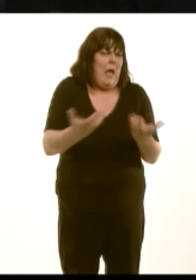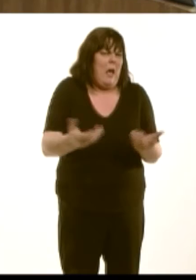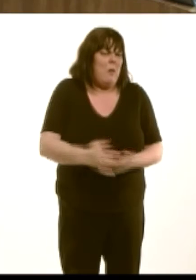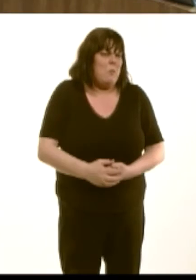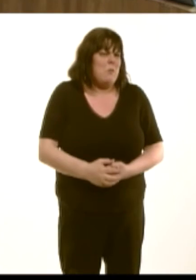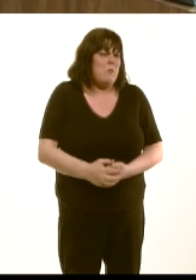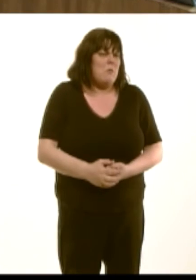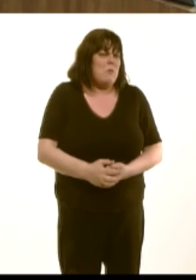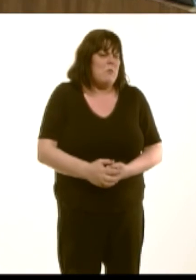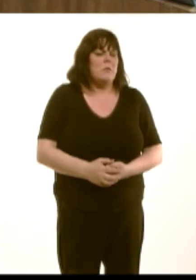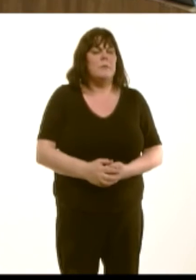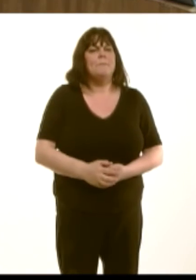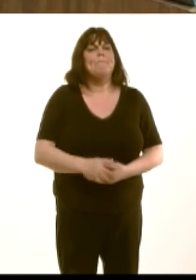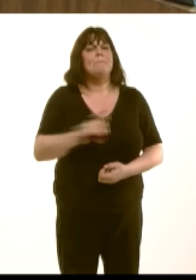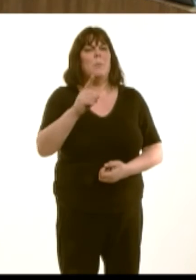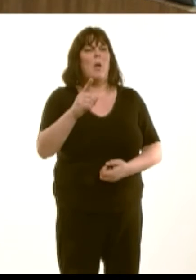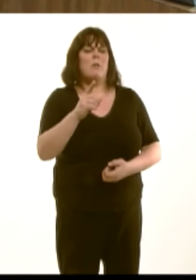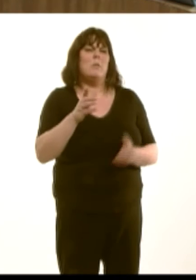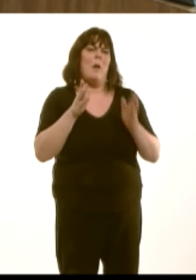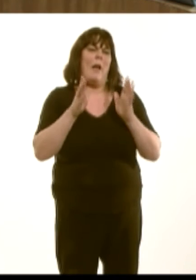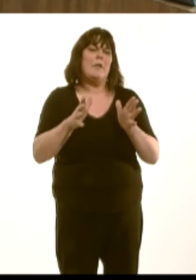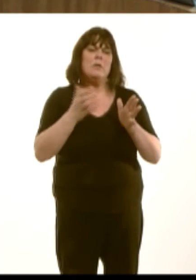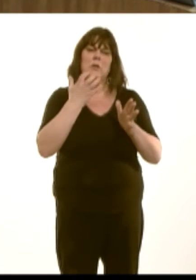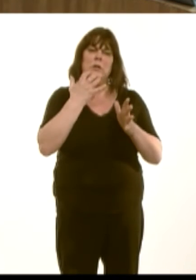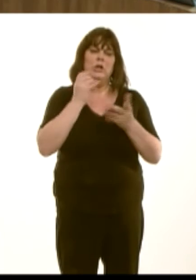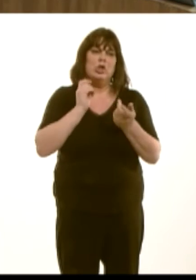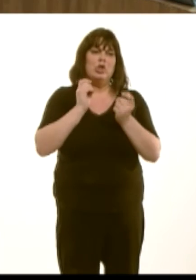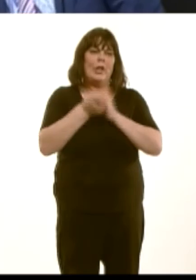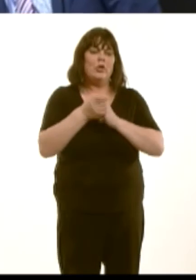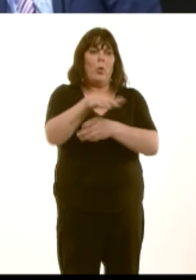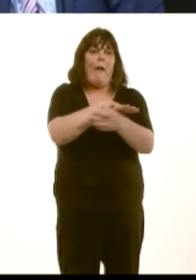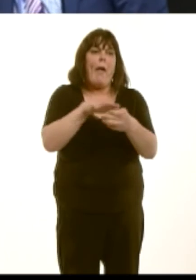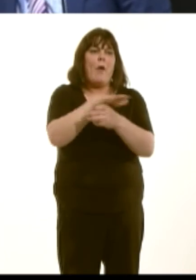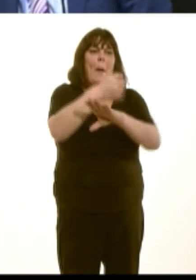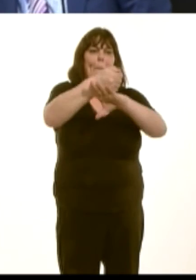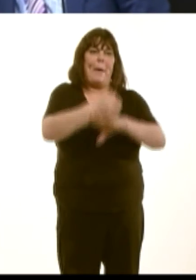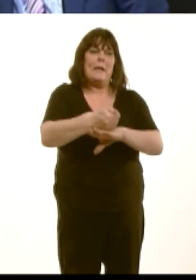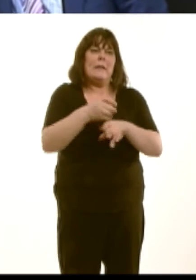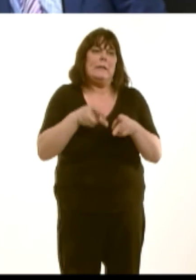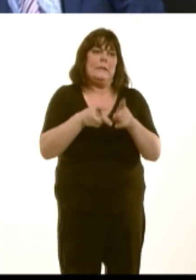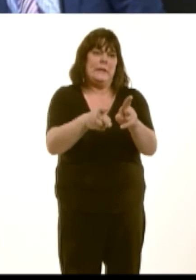Carwyn Jones: Well, there is no option but to move to an area-based system; the CAP regulations state that that has to be done.